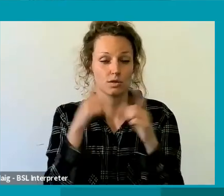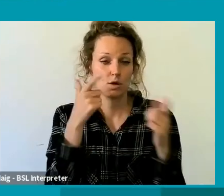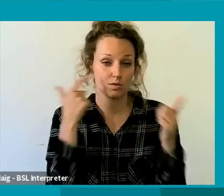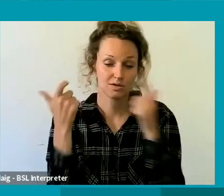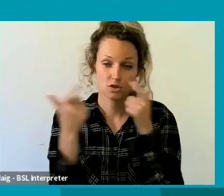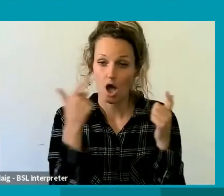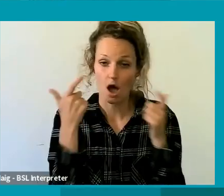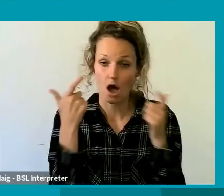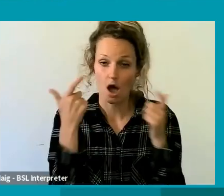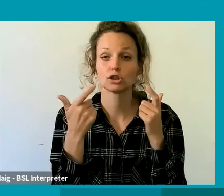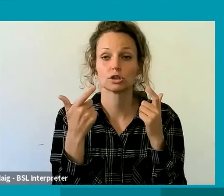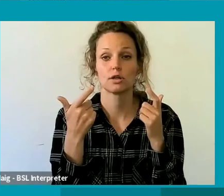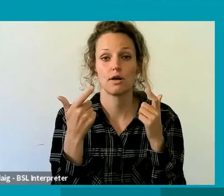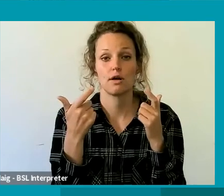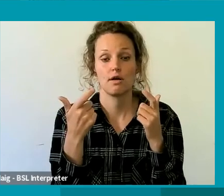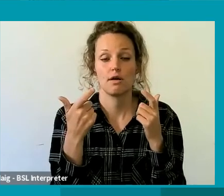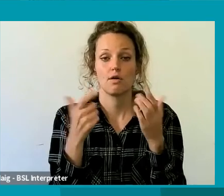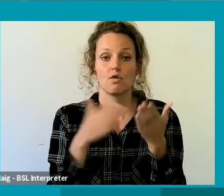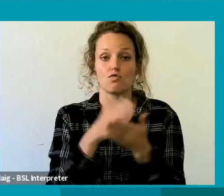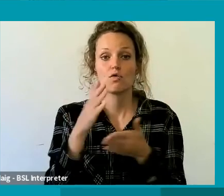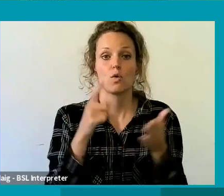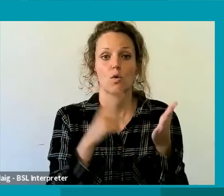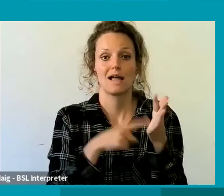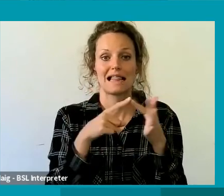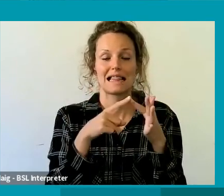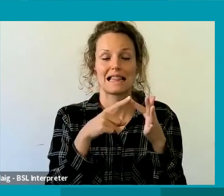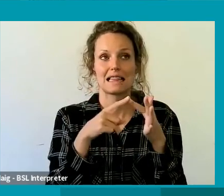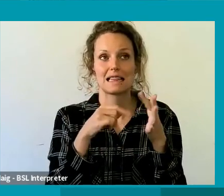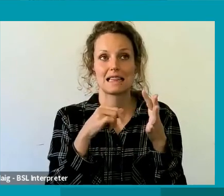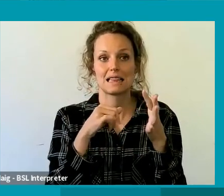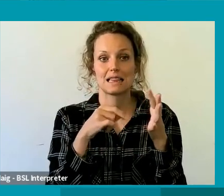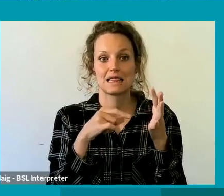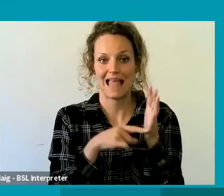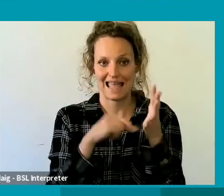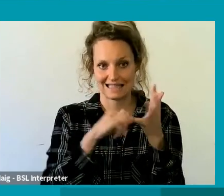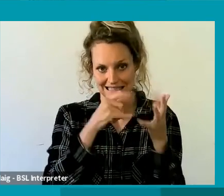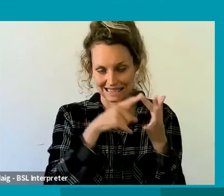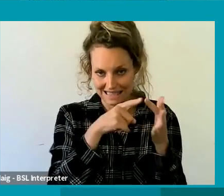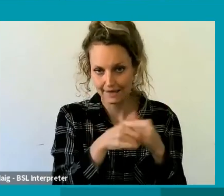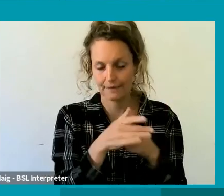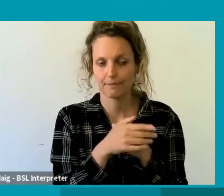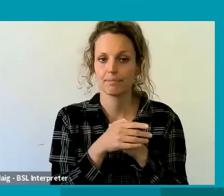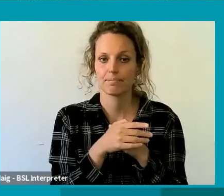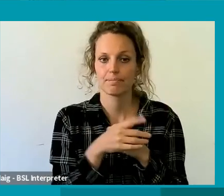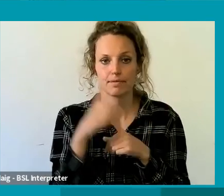of search terms in there as well, but it can be very very very sophisticated